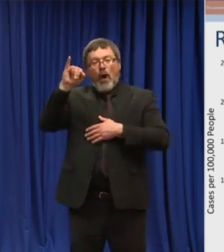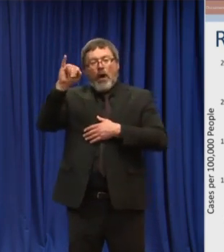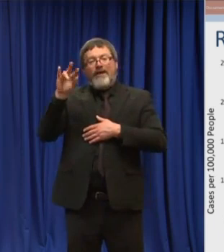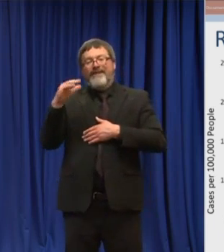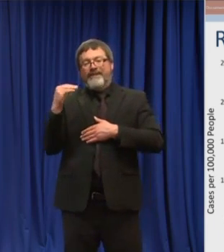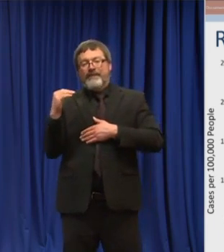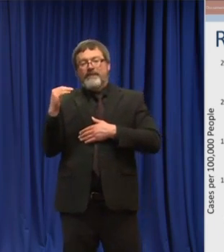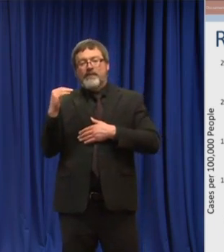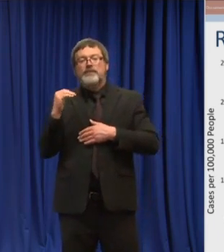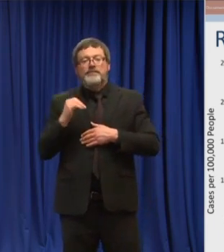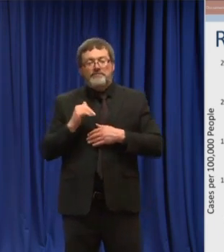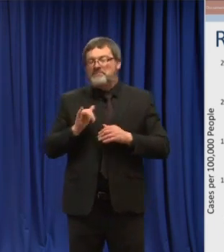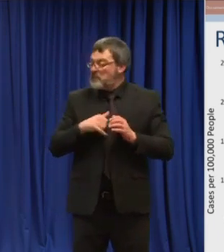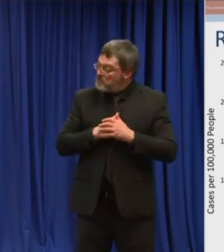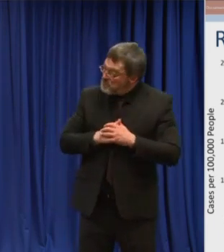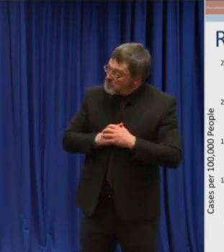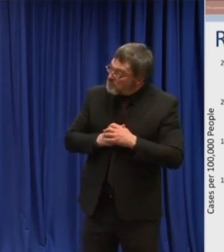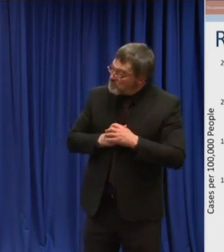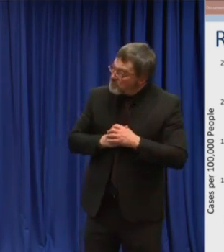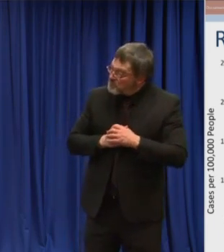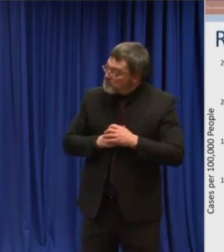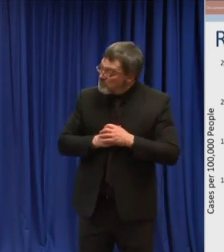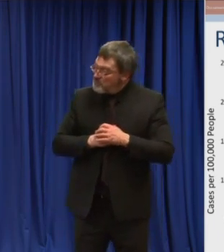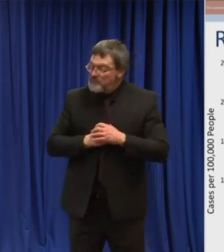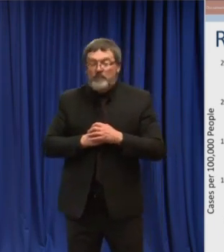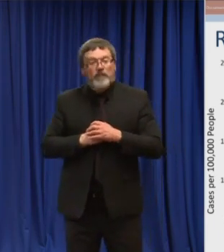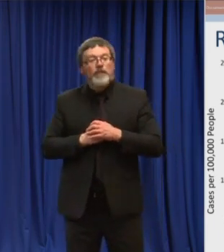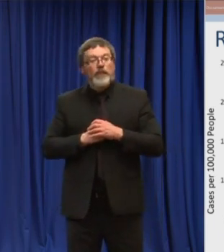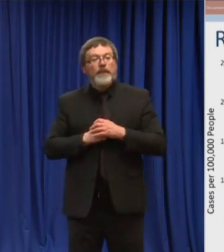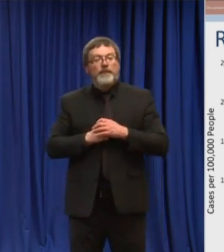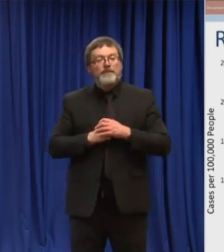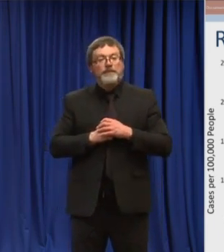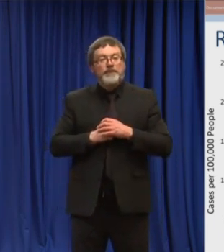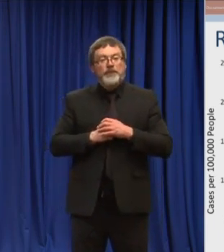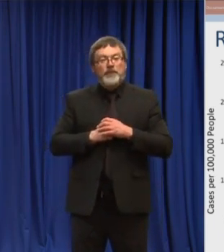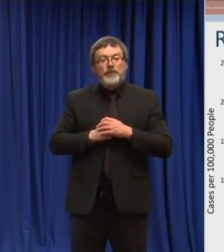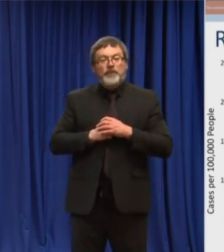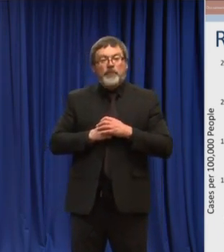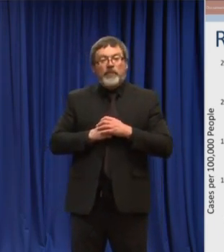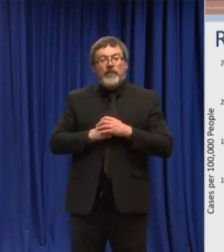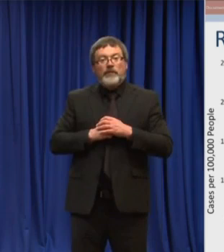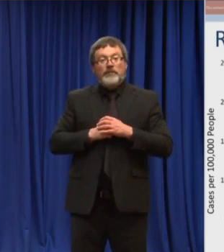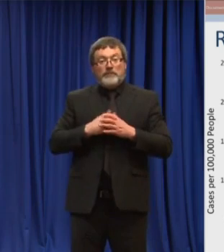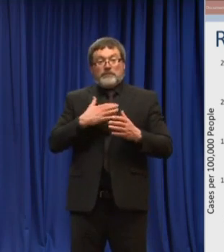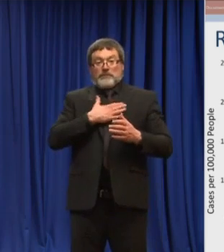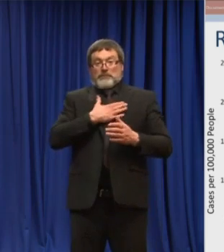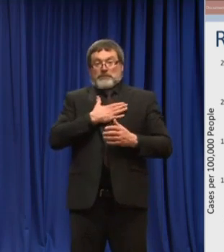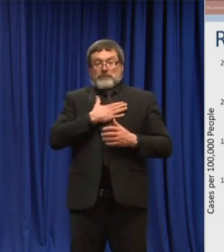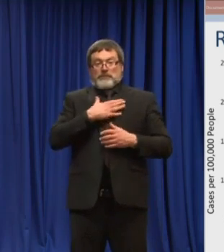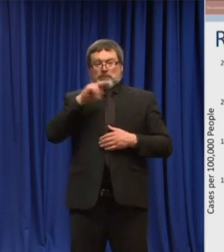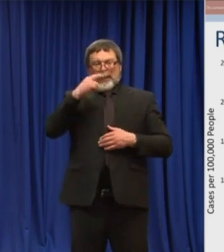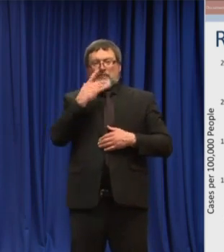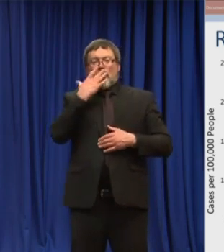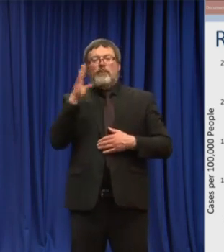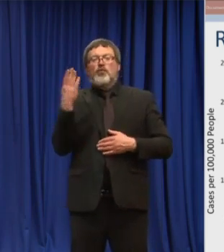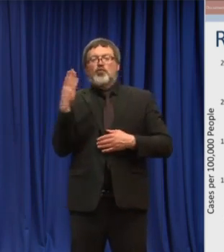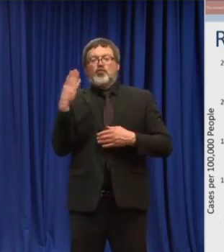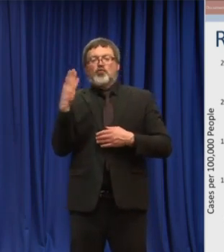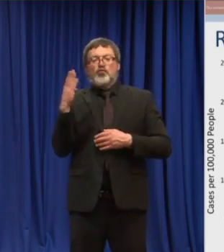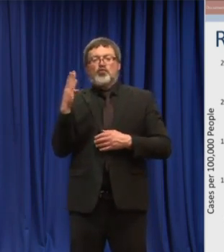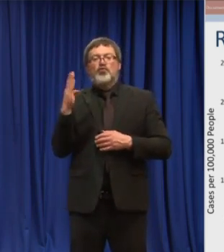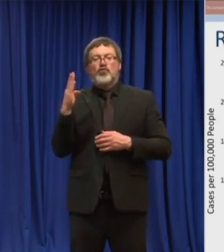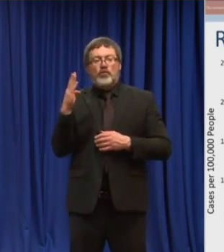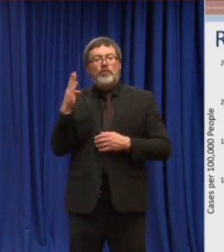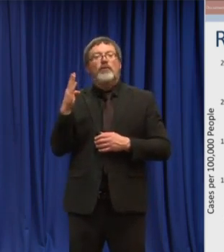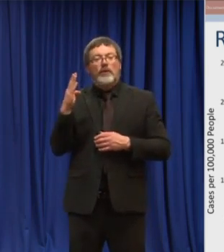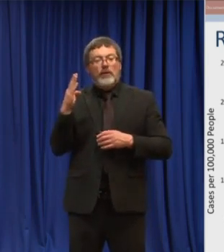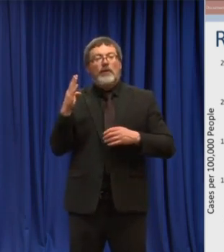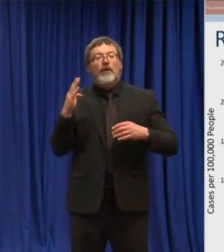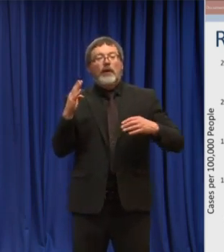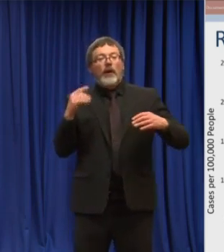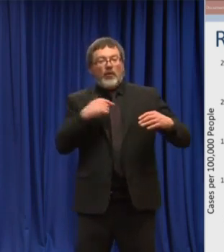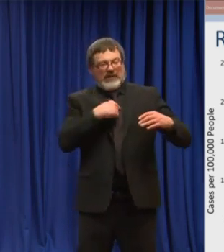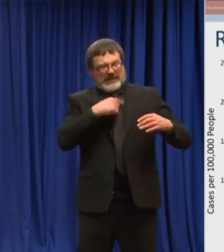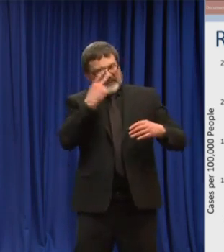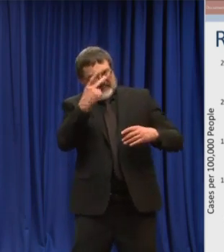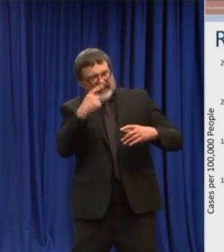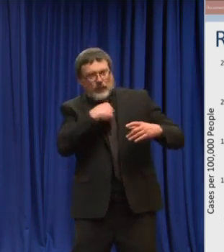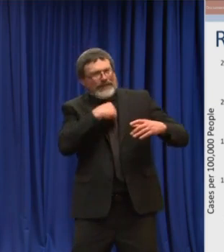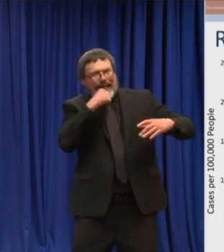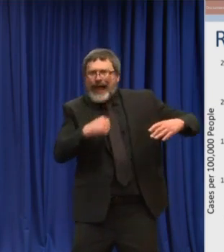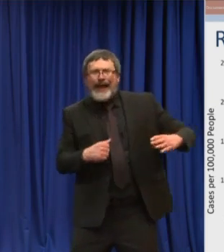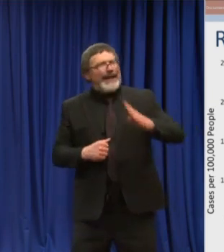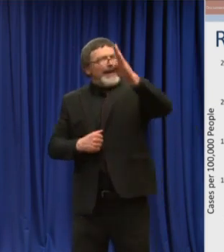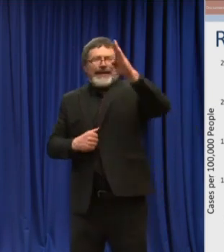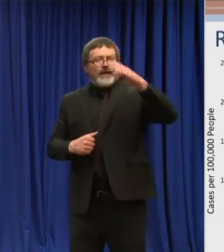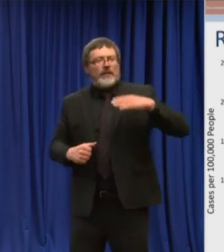I’LL ALSO POINT YOU TO THE LIGHT BLUE LINE HERE, WHICH IS A NEW HAMPSHIRE LINE AND YOU CAN SEE THAT THE CURVE IS NOT EXPONENTIALLY INCREASING AS WE HAVE SEEN IN SOME OTHER SOME